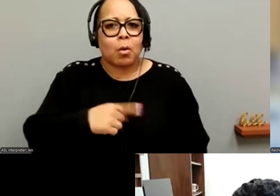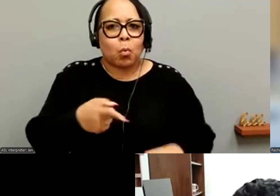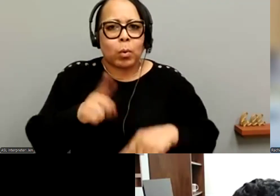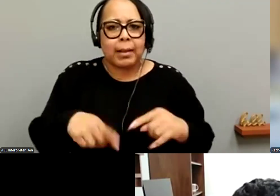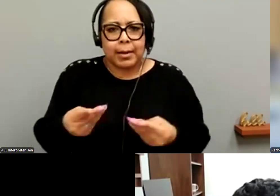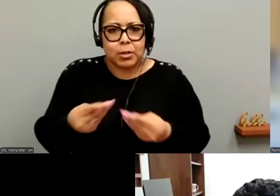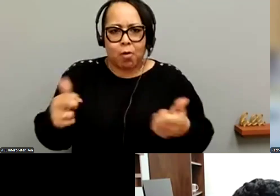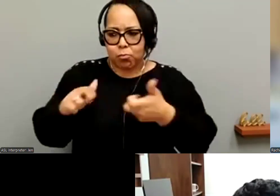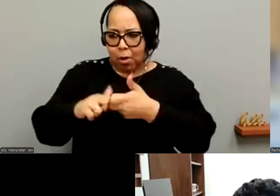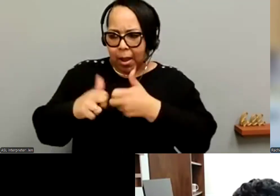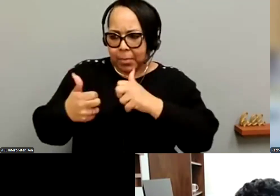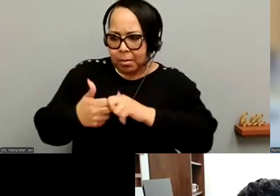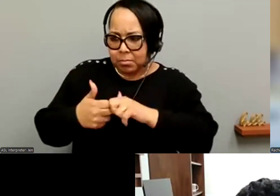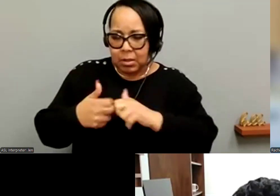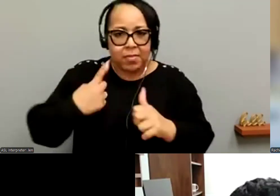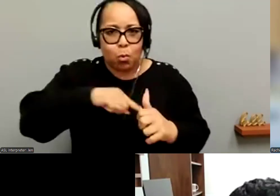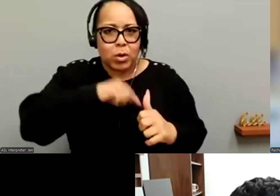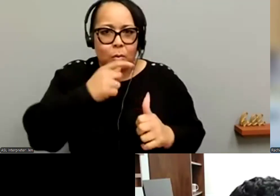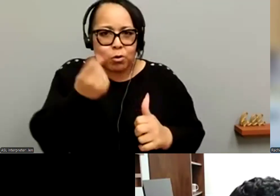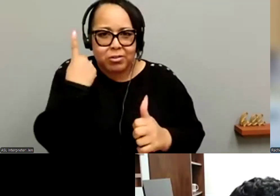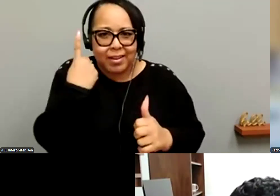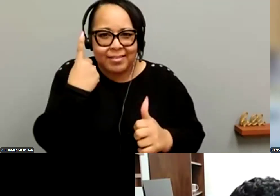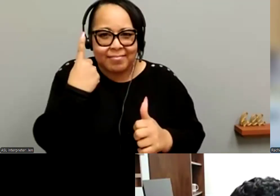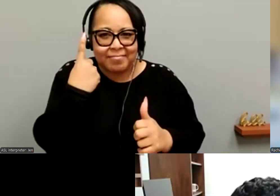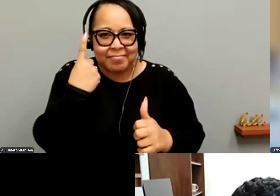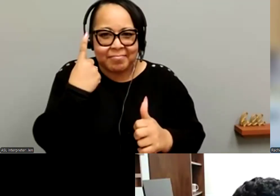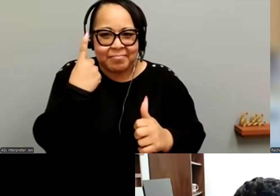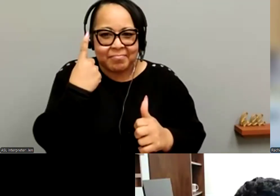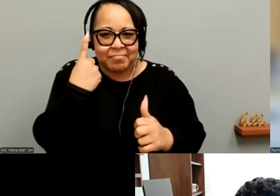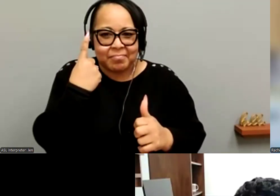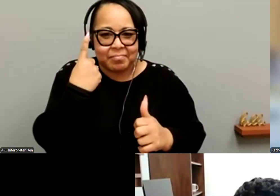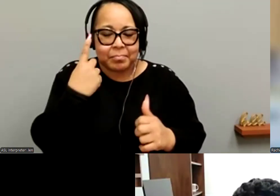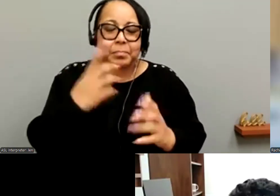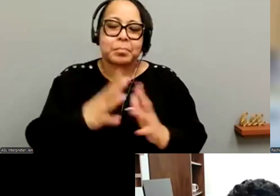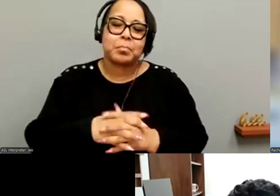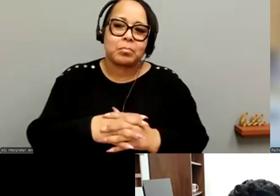13:08:49 problems that we don't 13:08:54 understand. I am a public